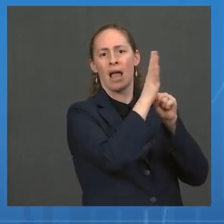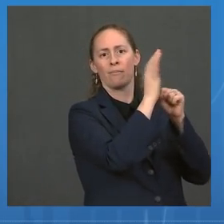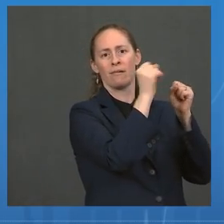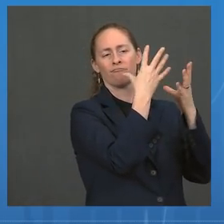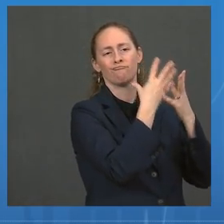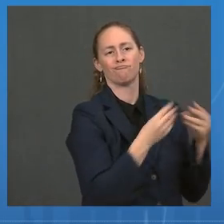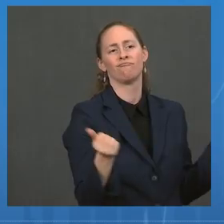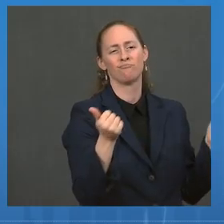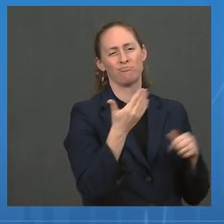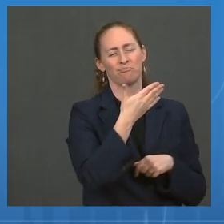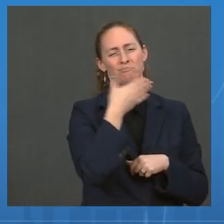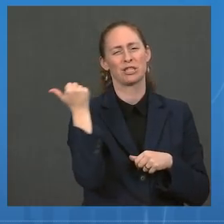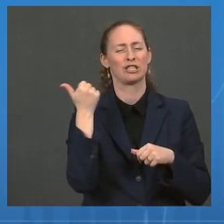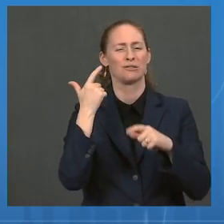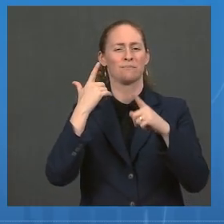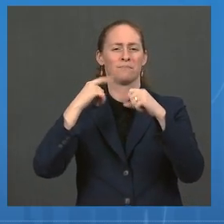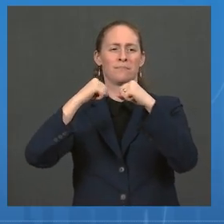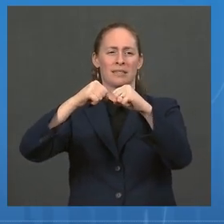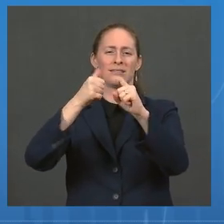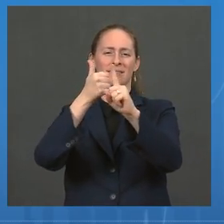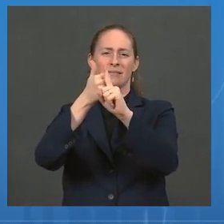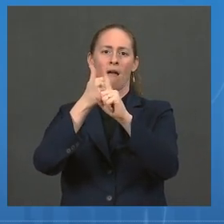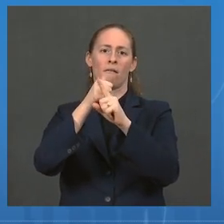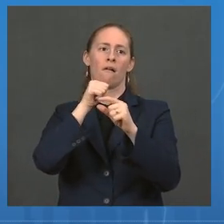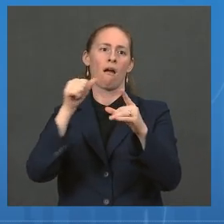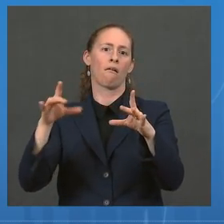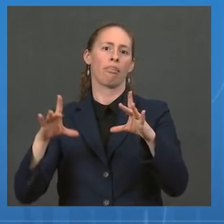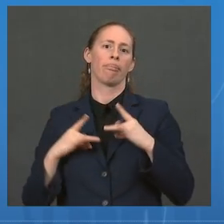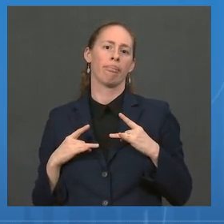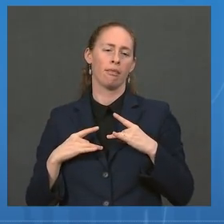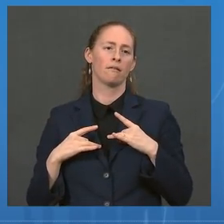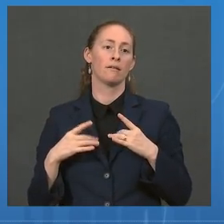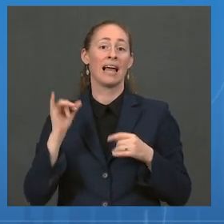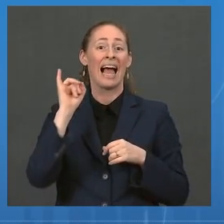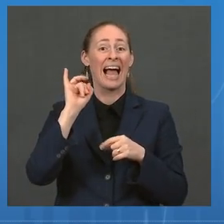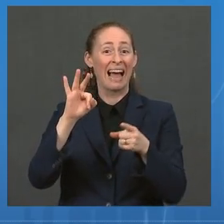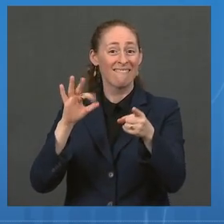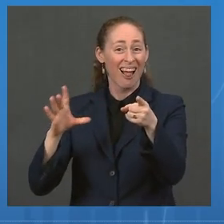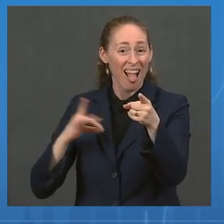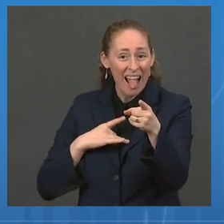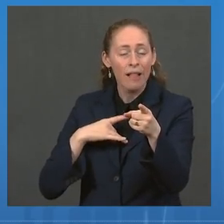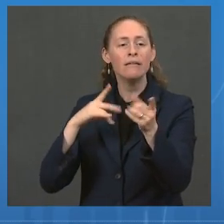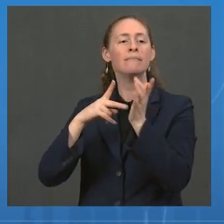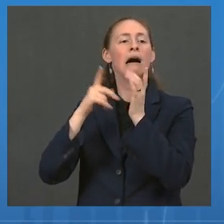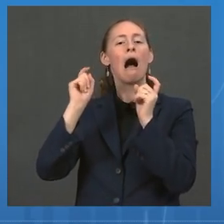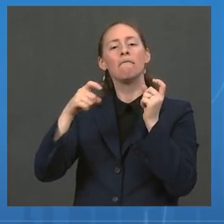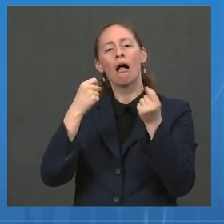from getting infected than to having to treat an infection. I'll turn it over to you now, Dr. Murthy.